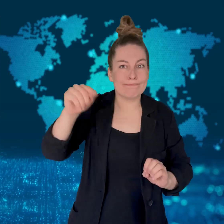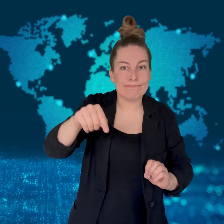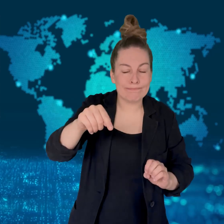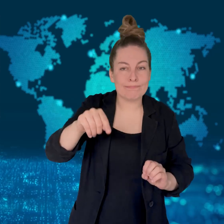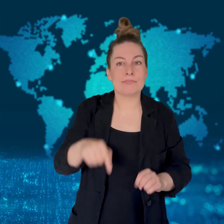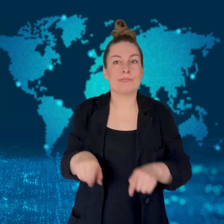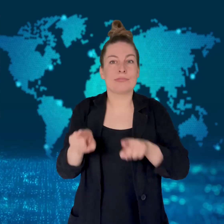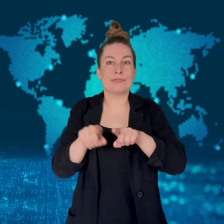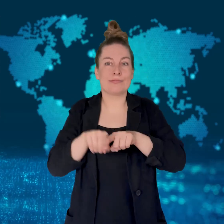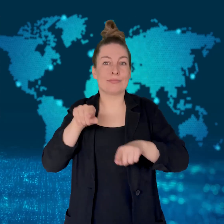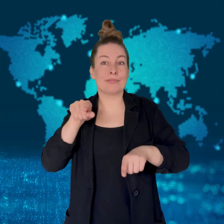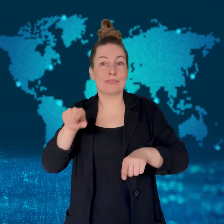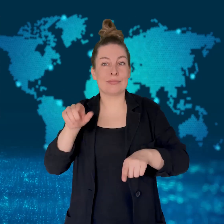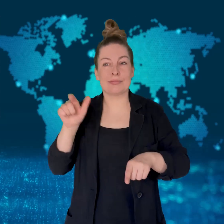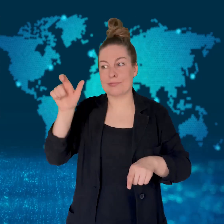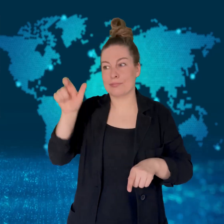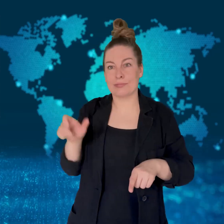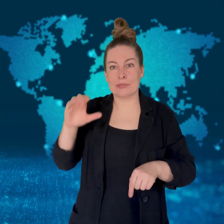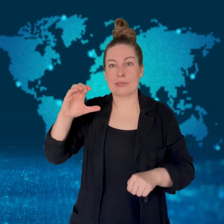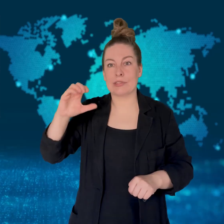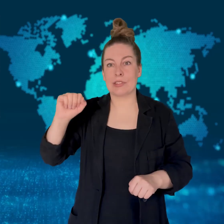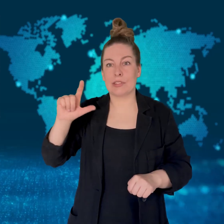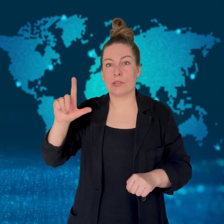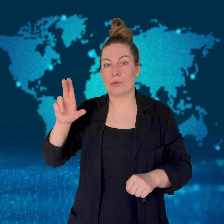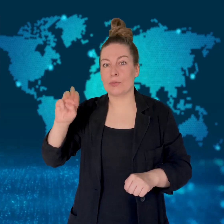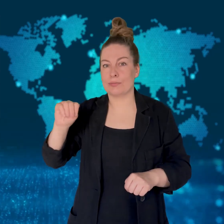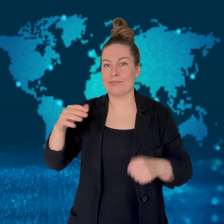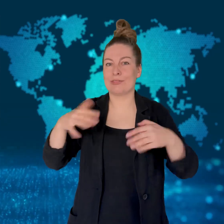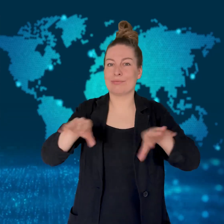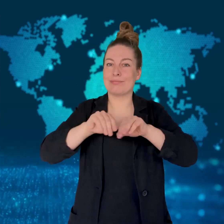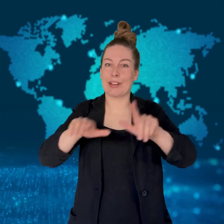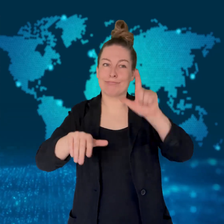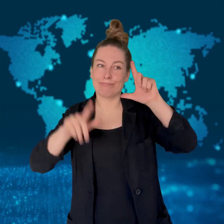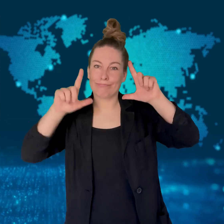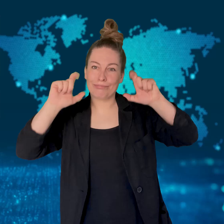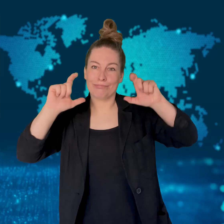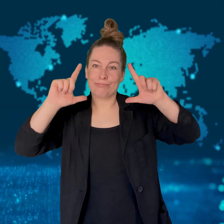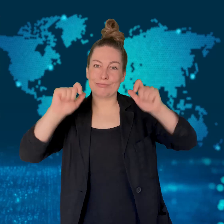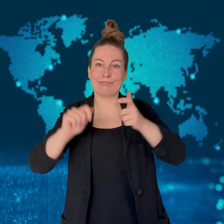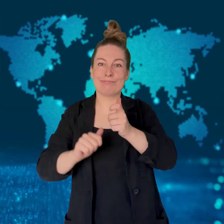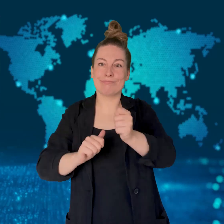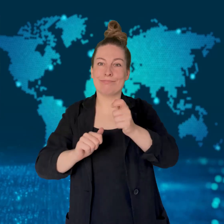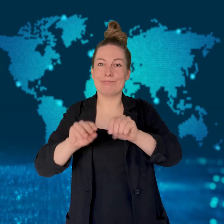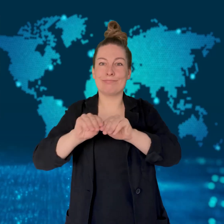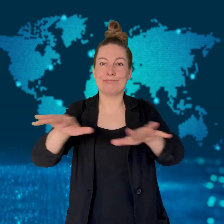the Airbnb they had booked for accommodations.